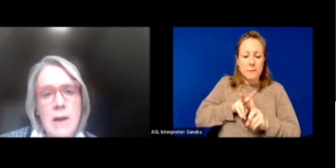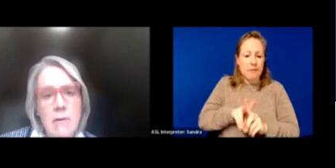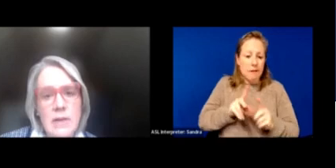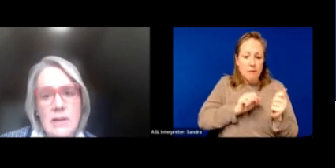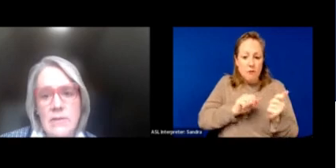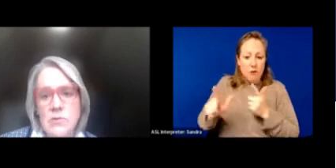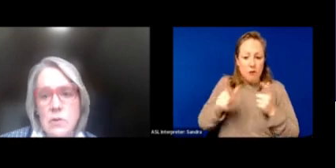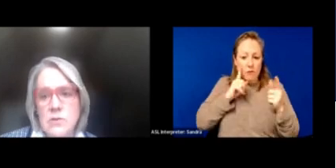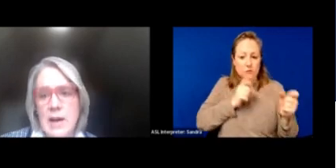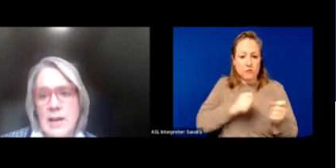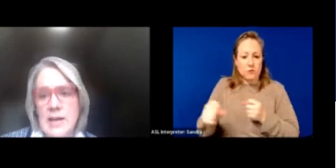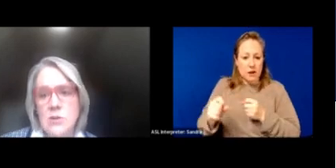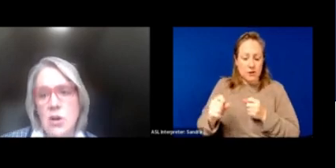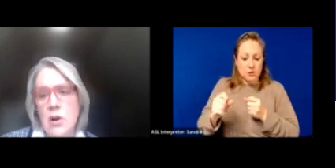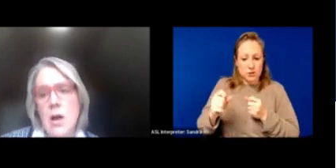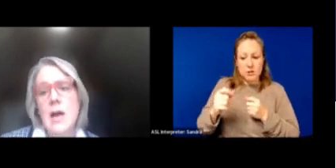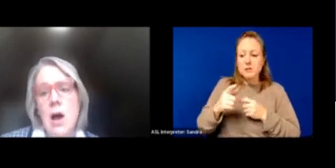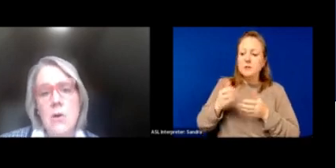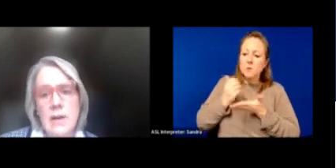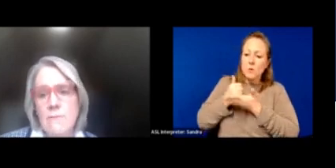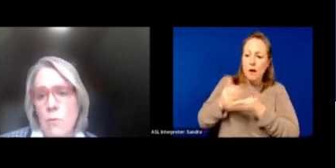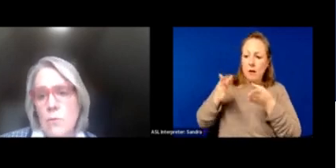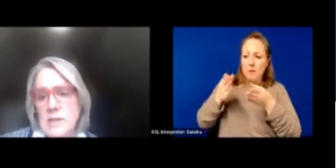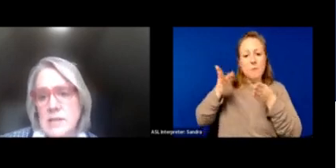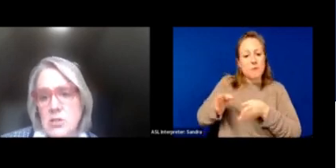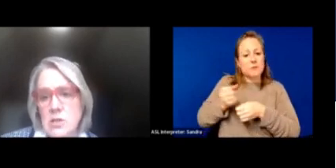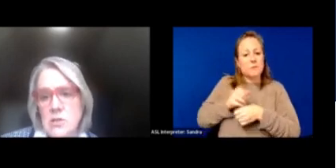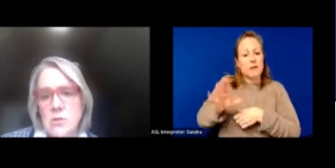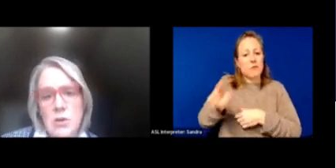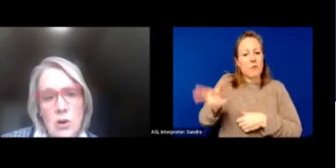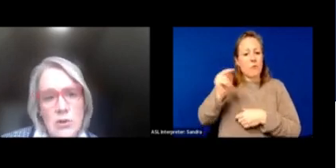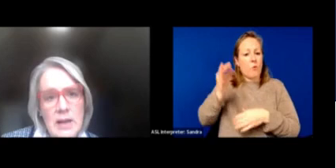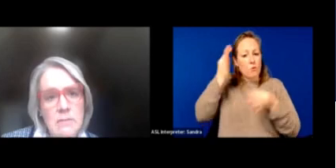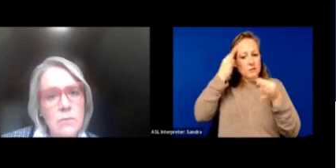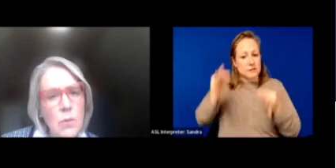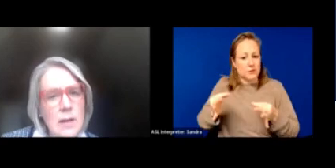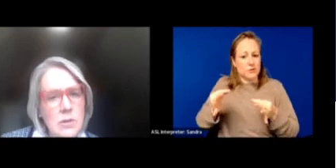empower the individual to make his or her own informed decisions regarding what a